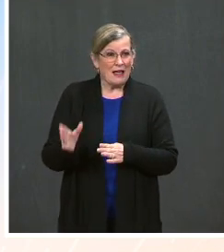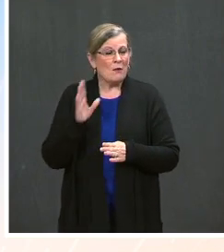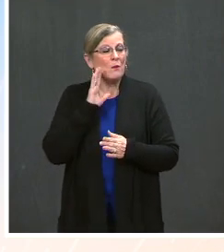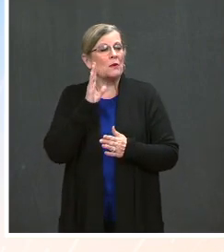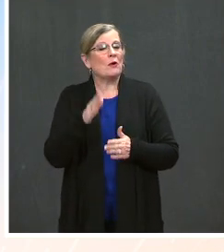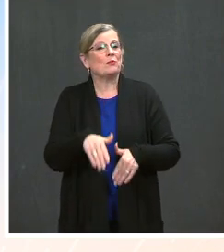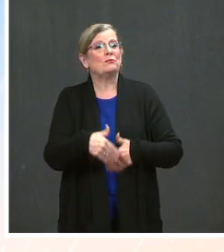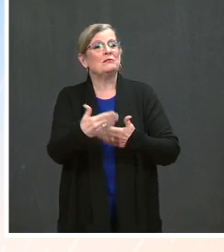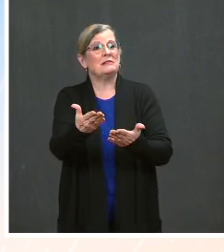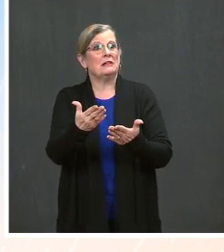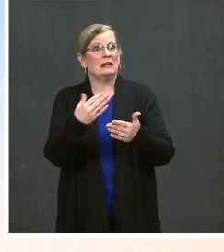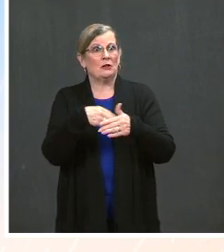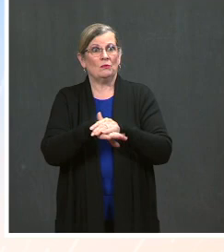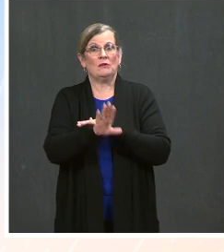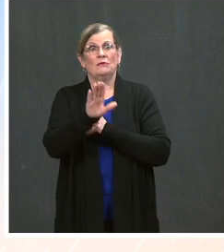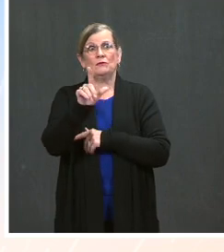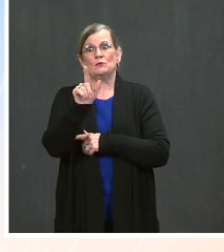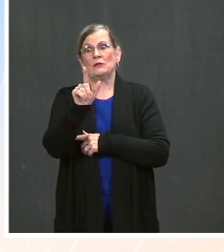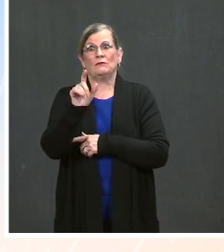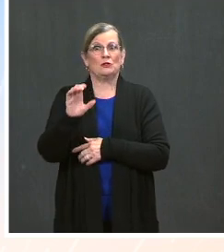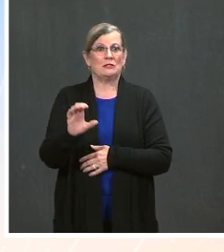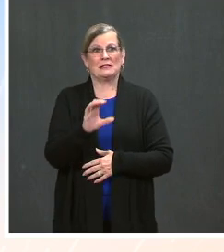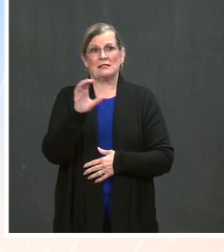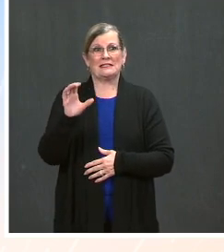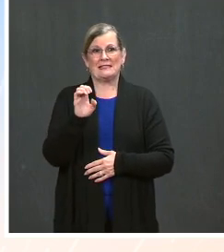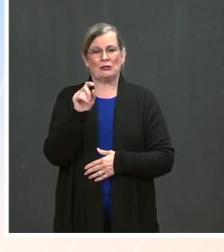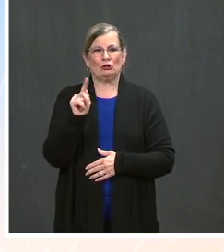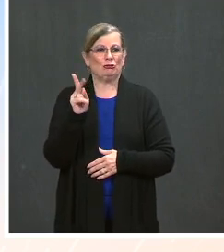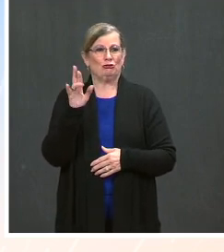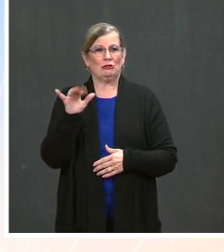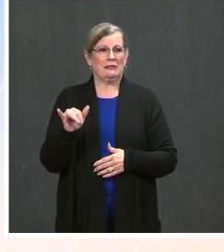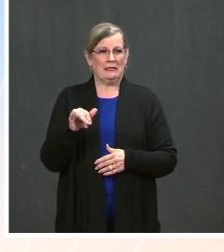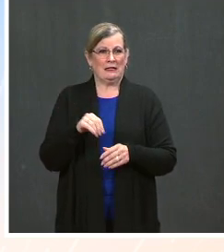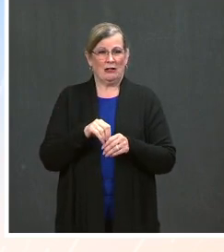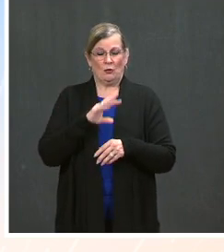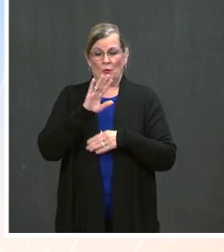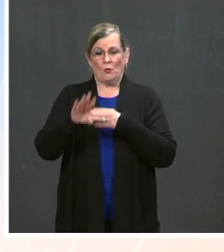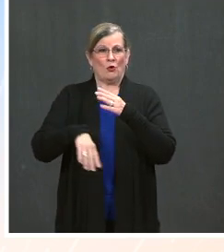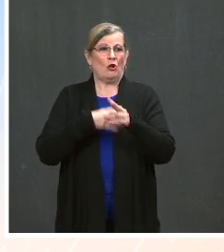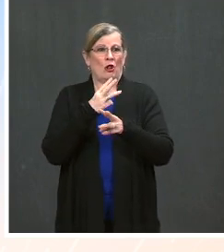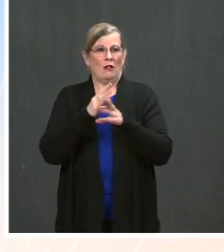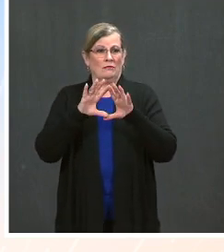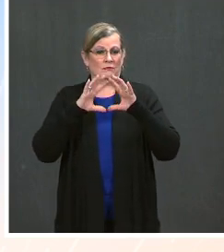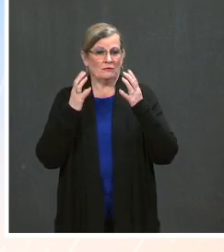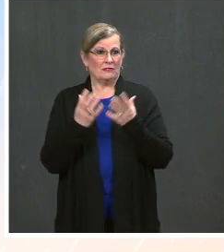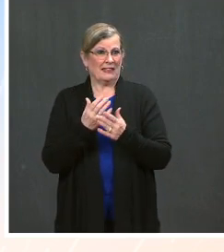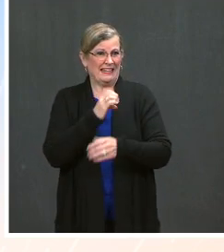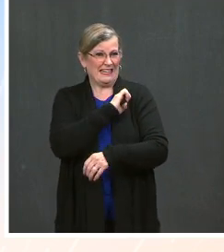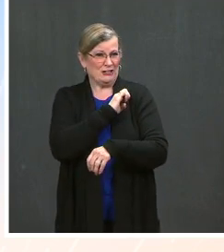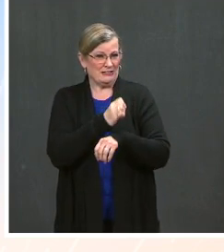and to the forefront of the world in transportation, in clean energy, in high-speed Internet, and would create millions of good jobs